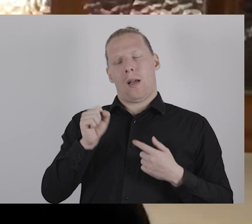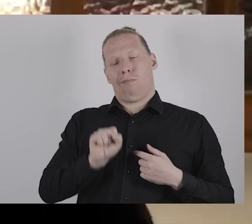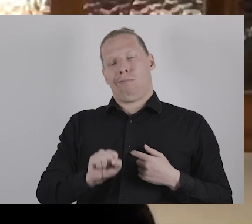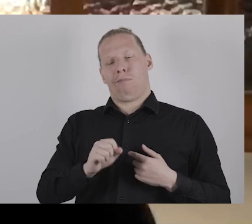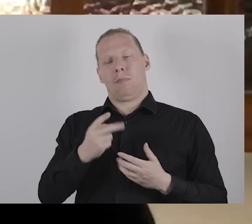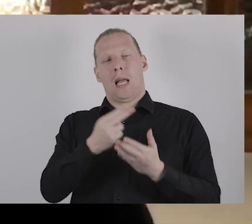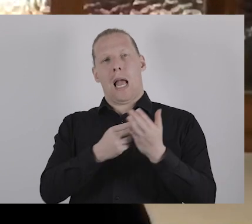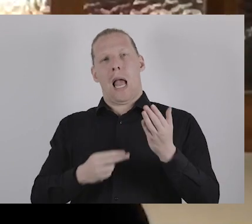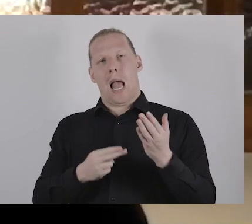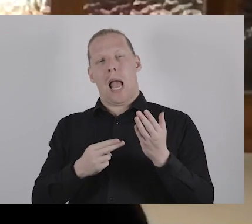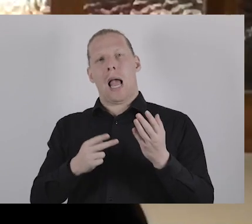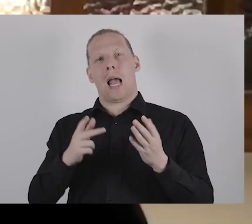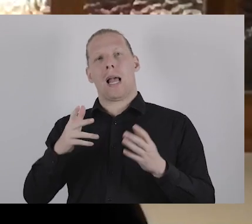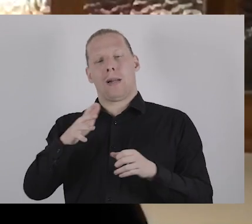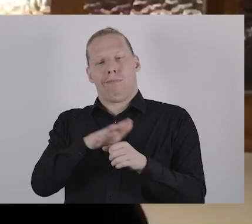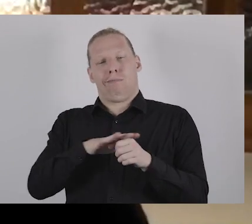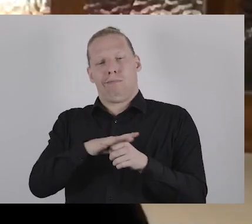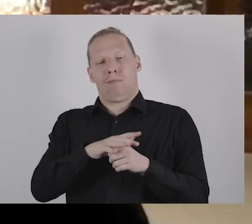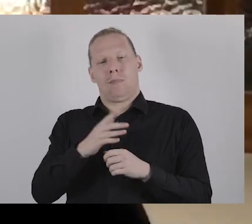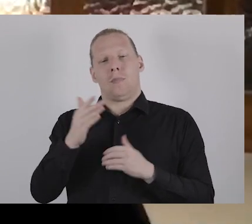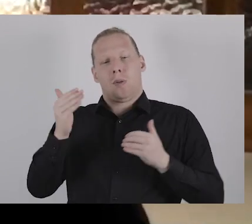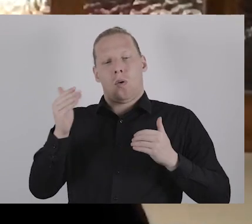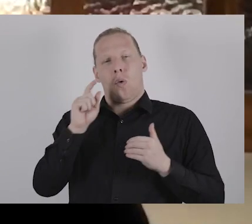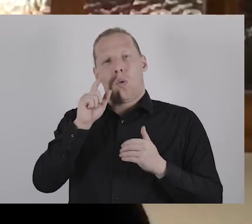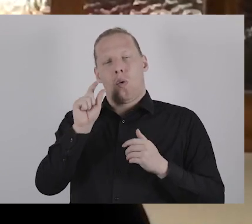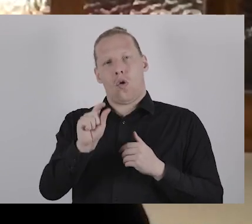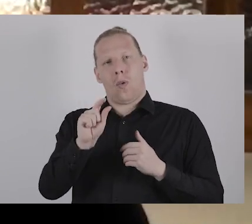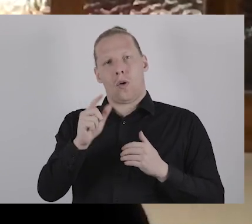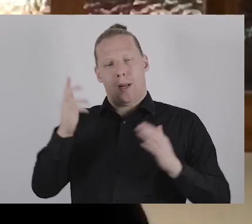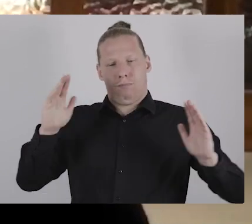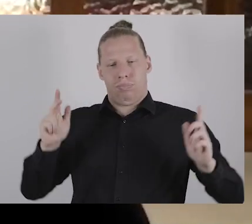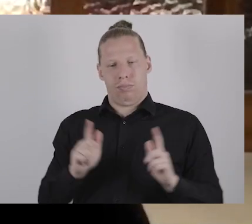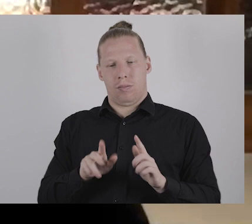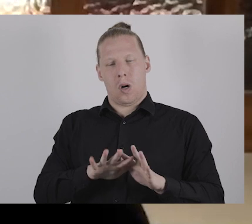where we're seeing increasing engagement in the community and an increasing awareness of the critical nature